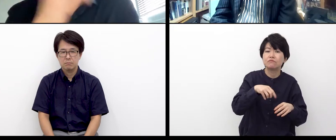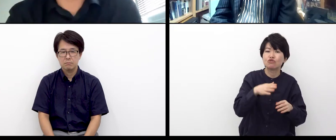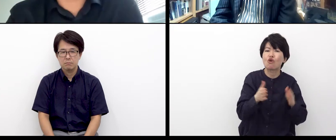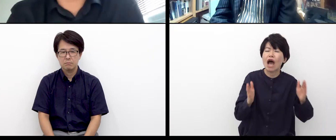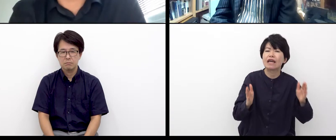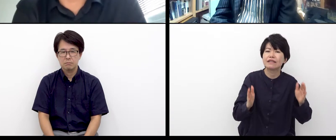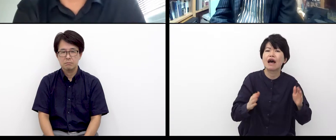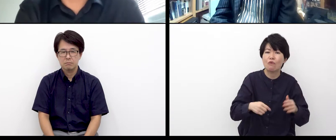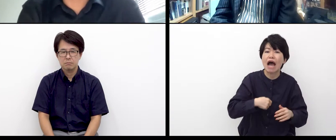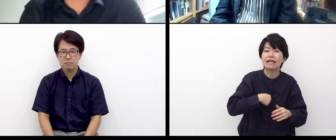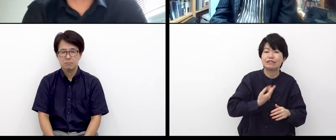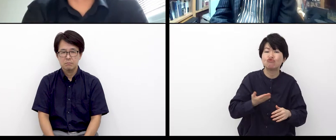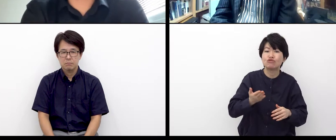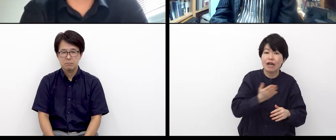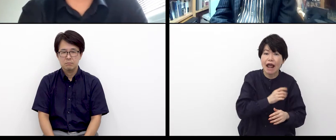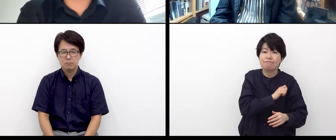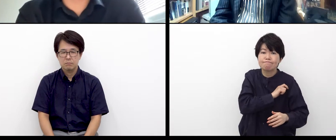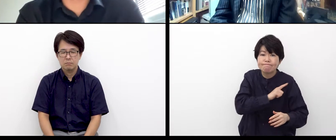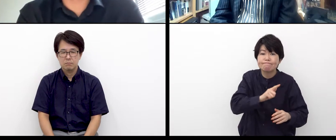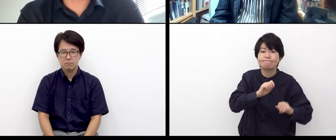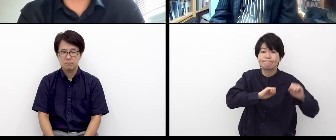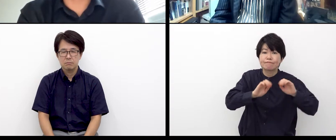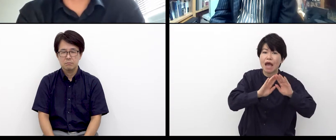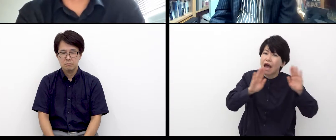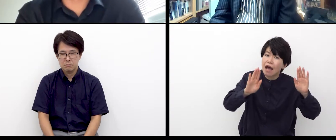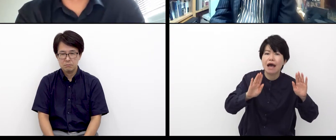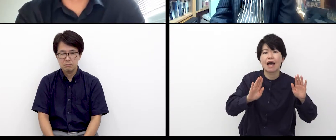Therefore,